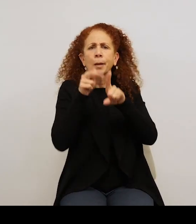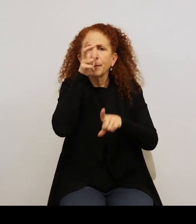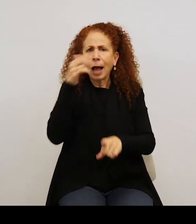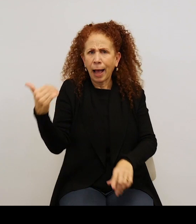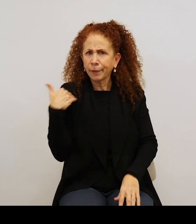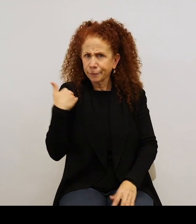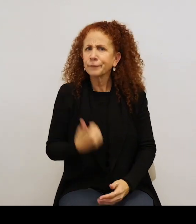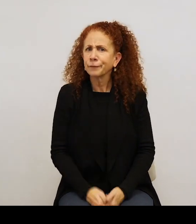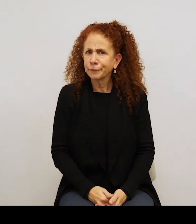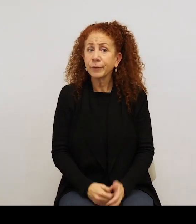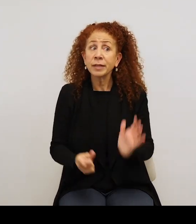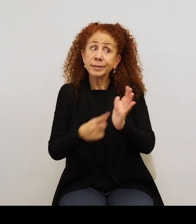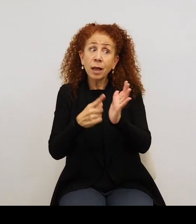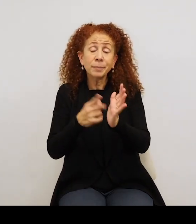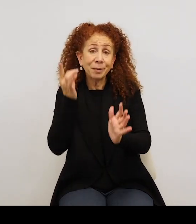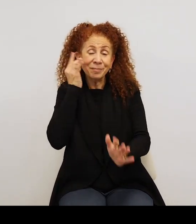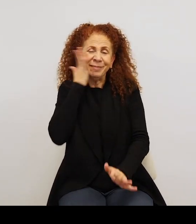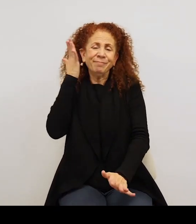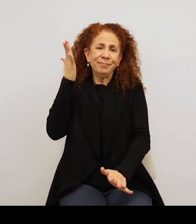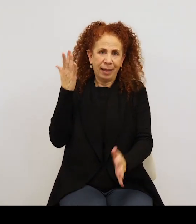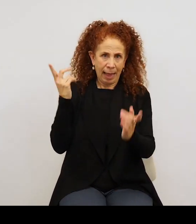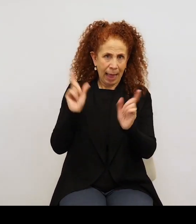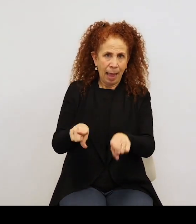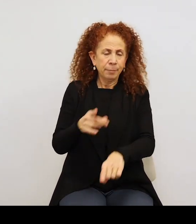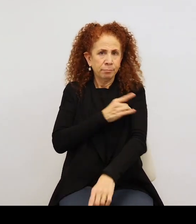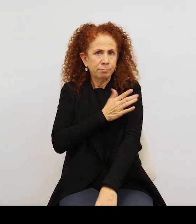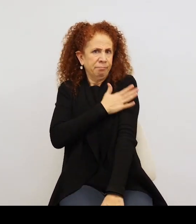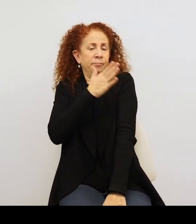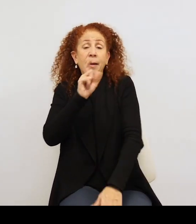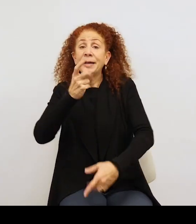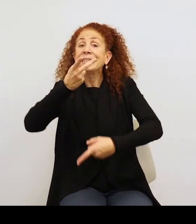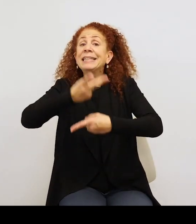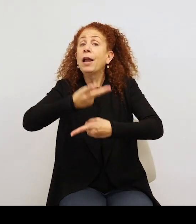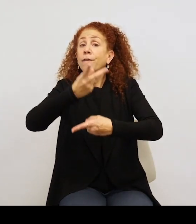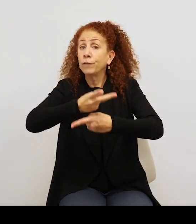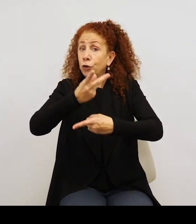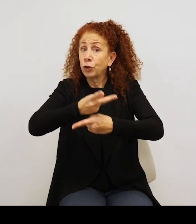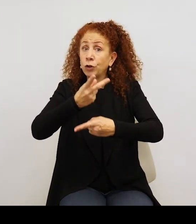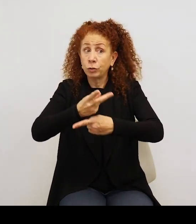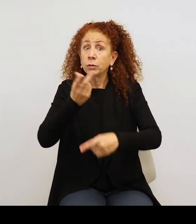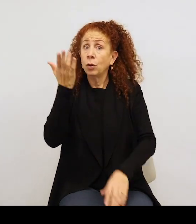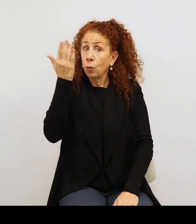Sometimes people get stung. One needs to be careful with all of the small and larger